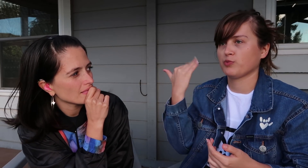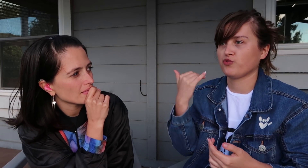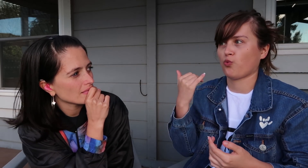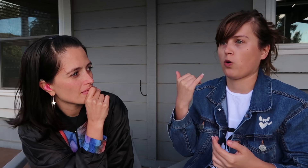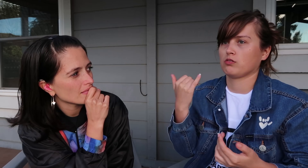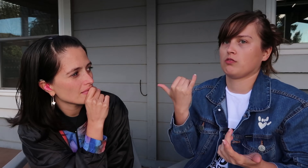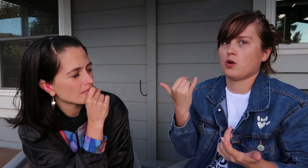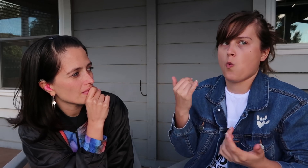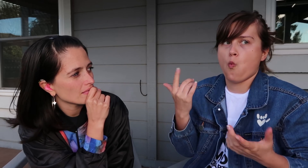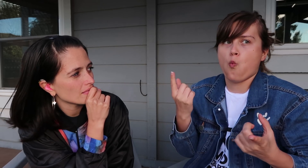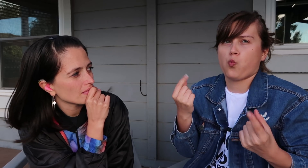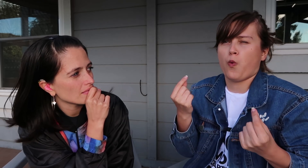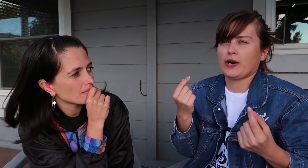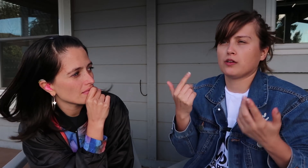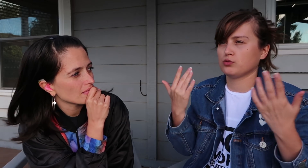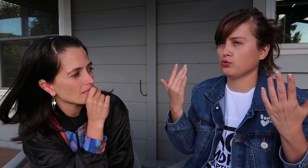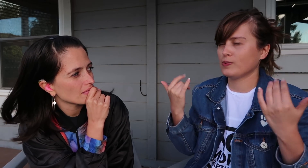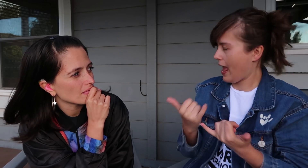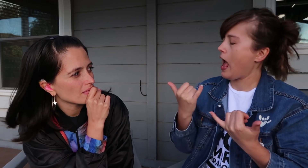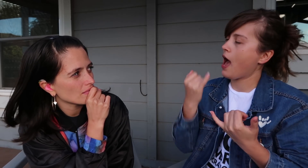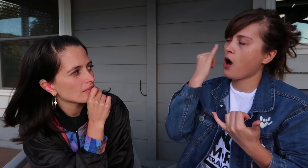Like I said before, it's kind of like, "What would I be doing now?"